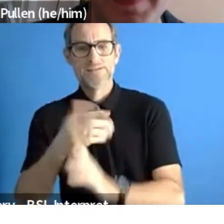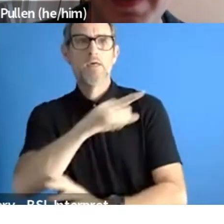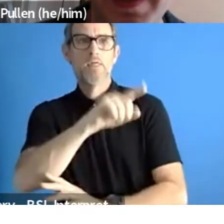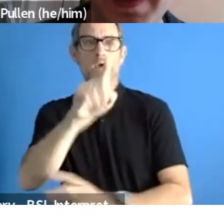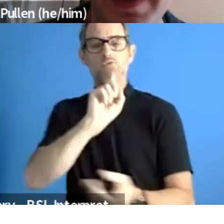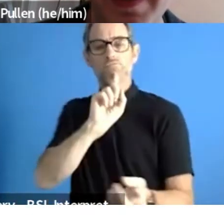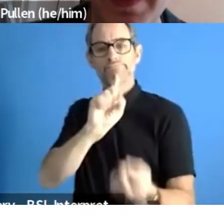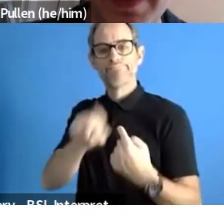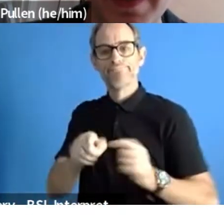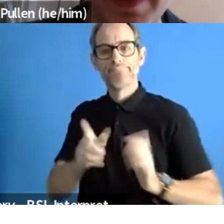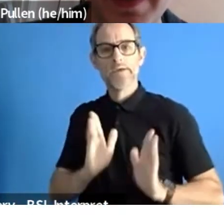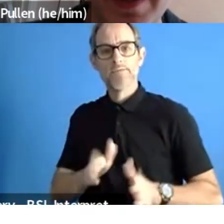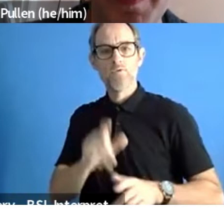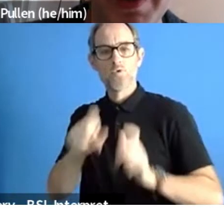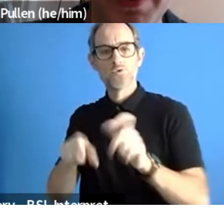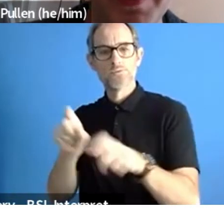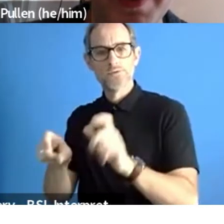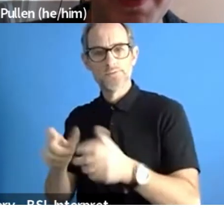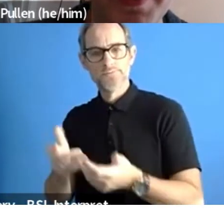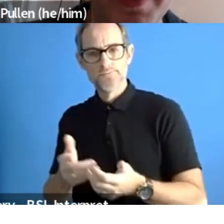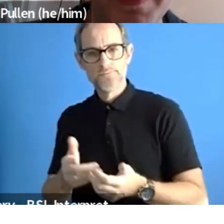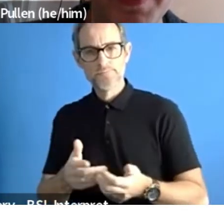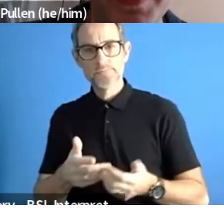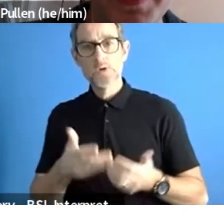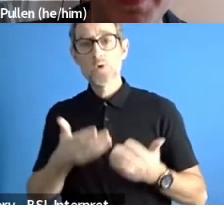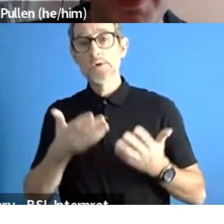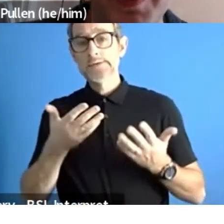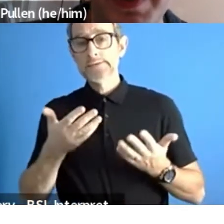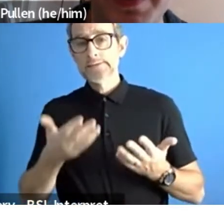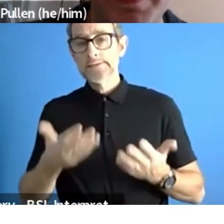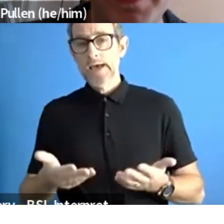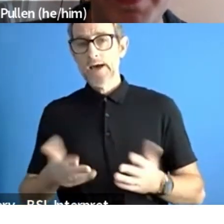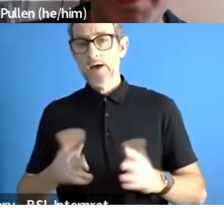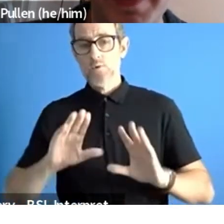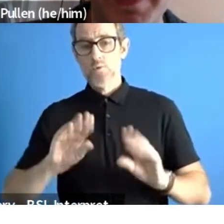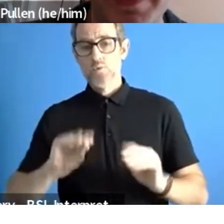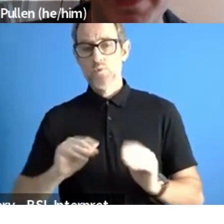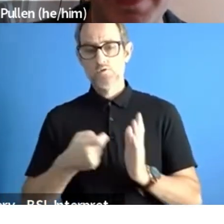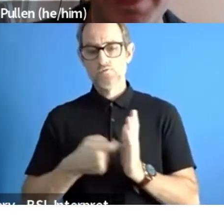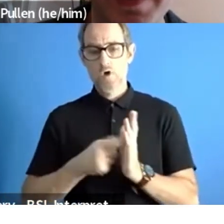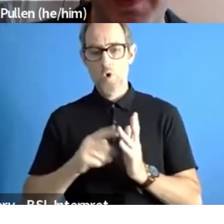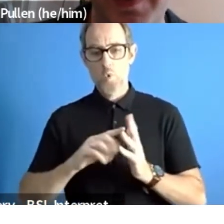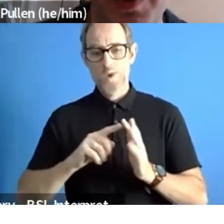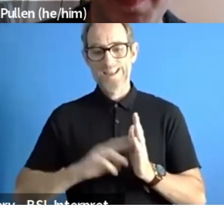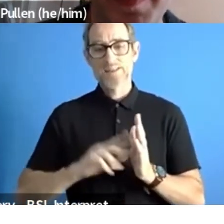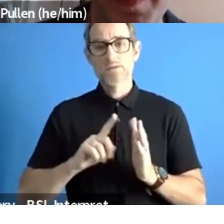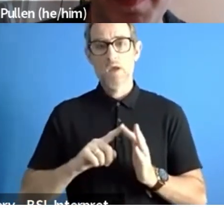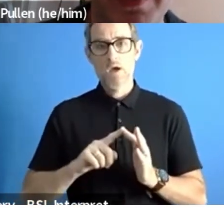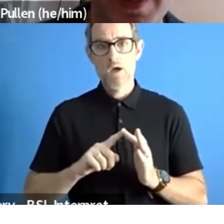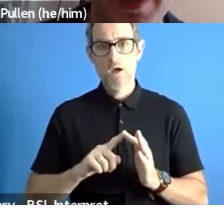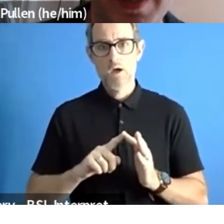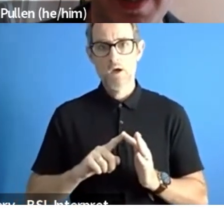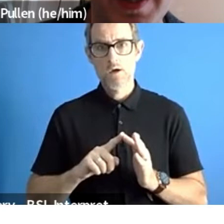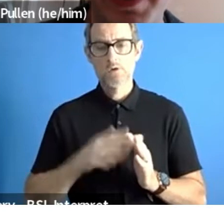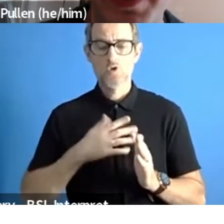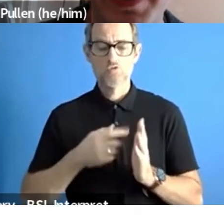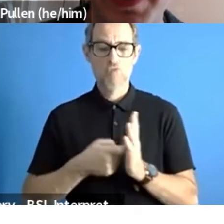I will now pass it over to Rowena from Accenture to talk about